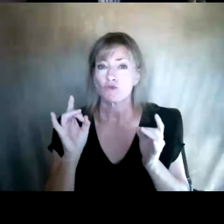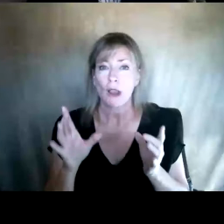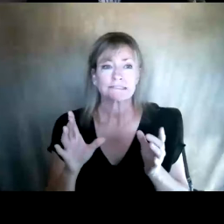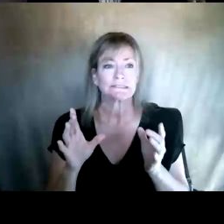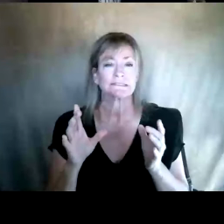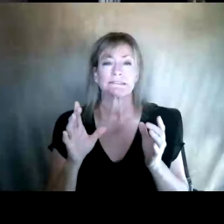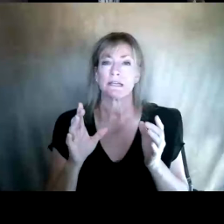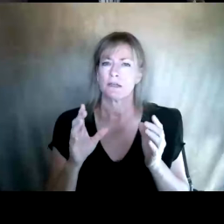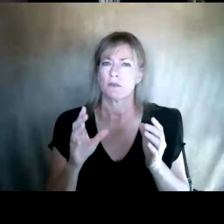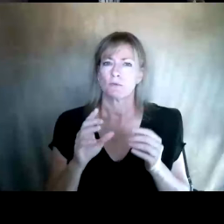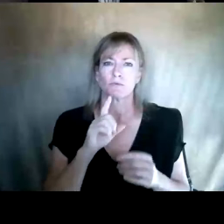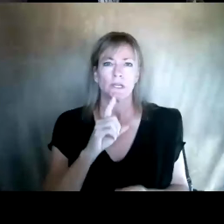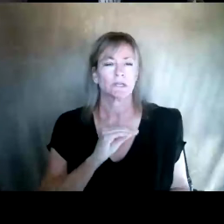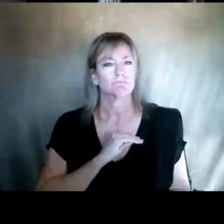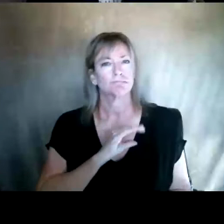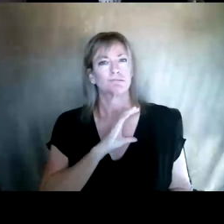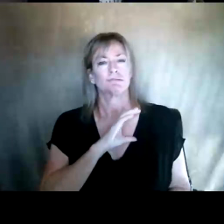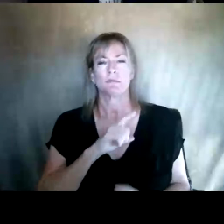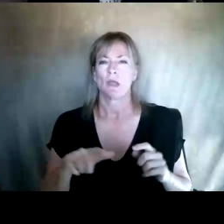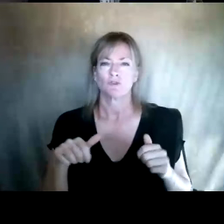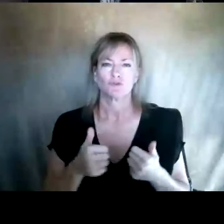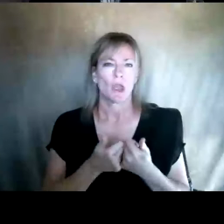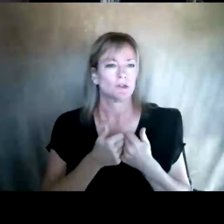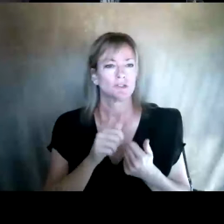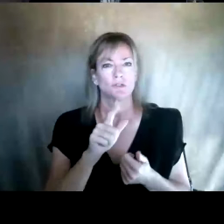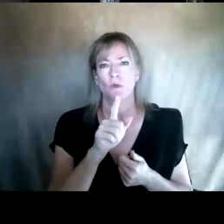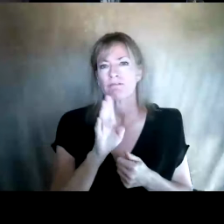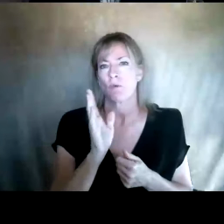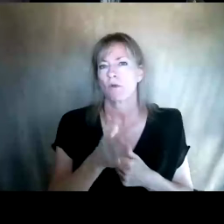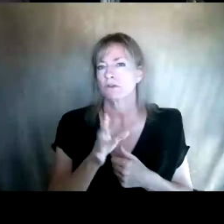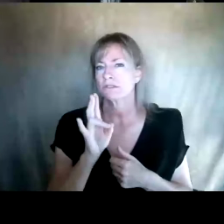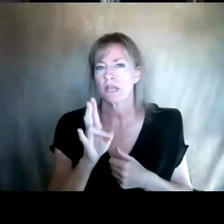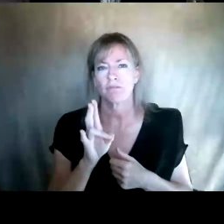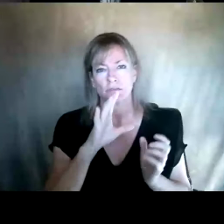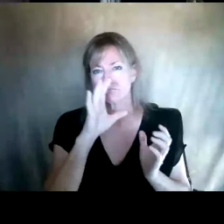IS CHALLENGING. IT IS 24-7. IT IS WITHIN INDIVIDUALS WHO ARE